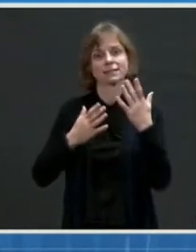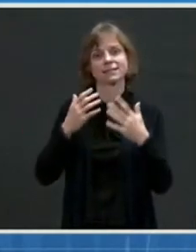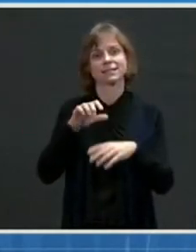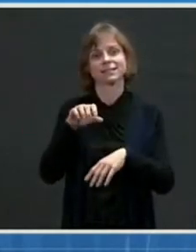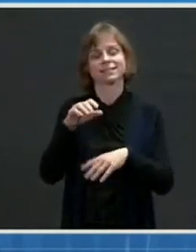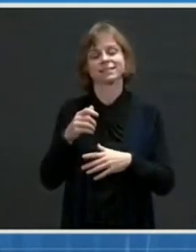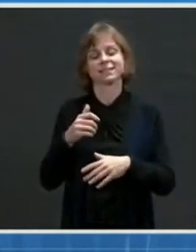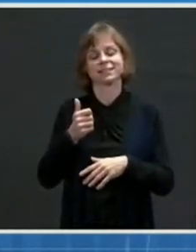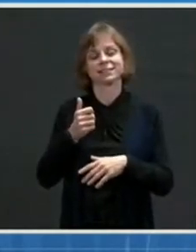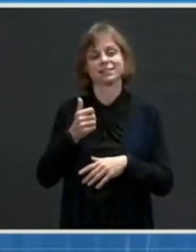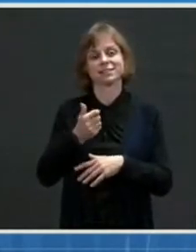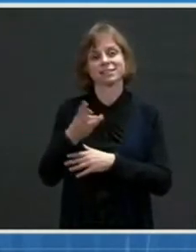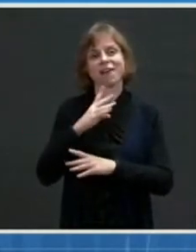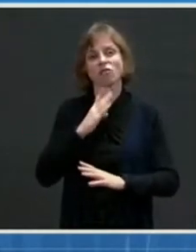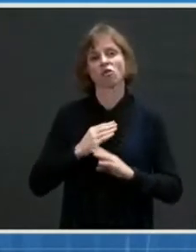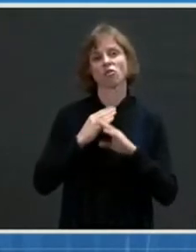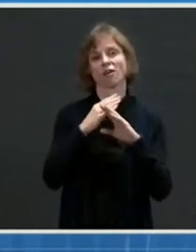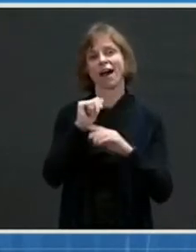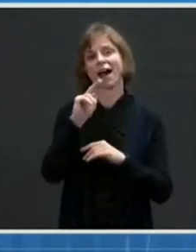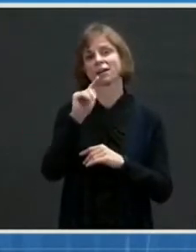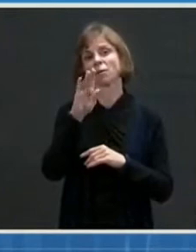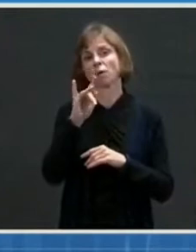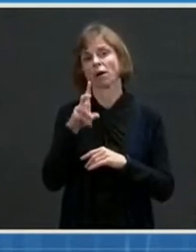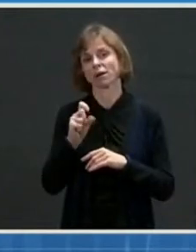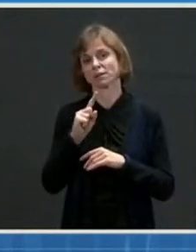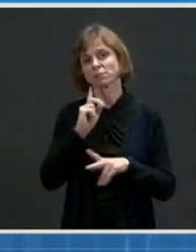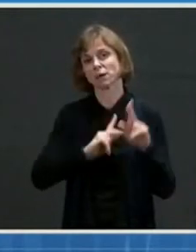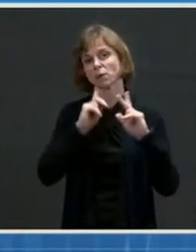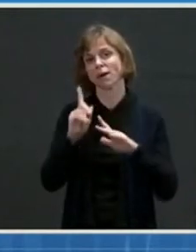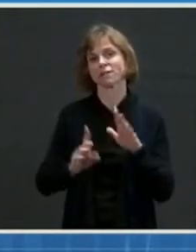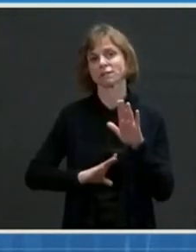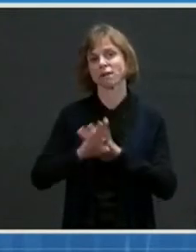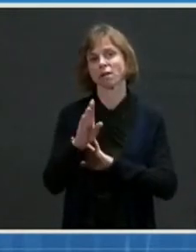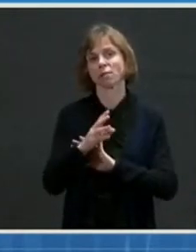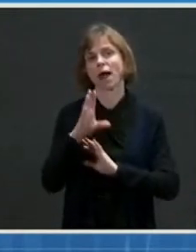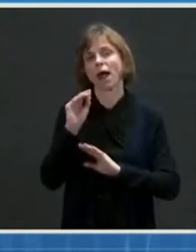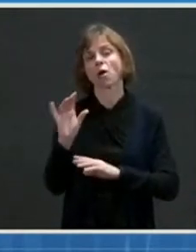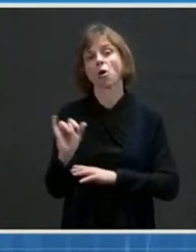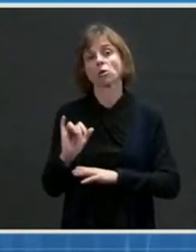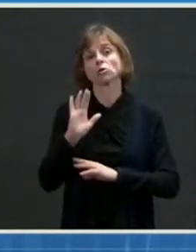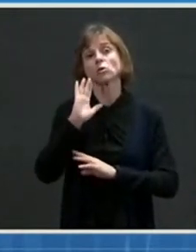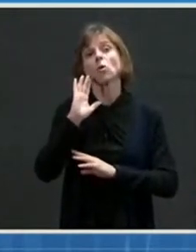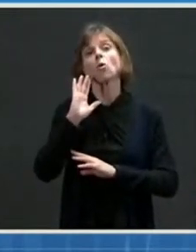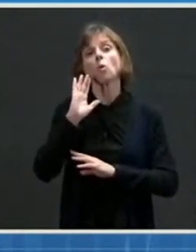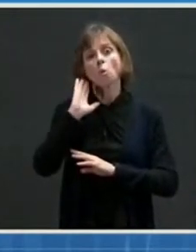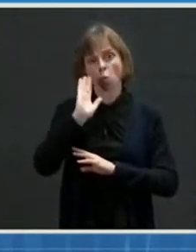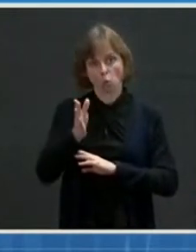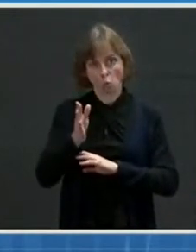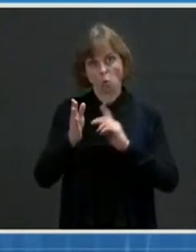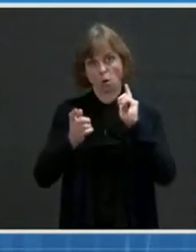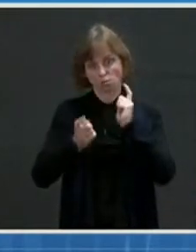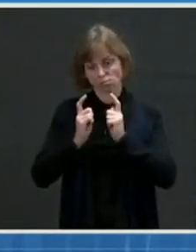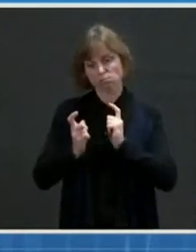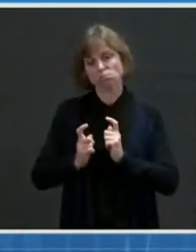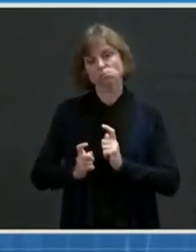OFUATING THE EFFECT OF SEVERAL OF THE ANTIBODIES THAT PEOPLE HAVE DEVELOPED.